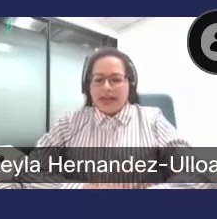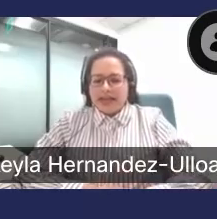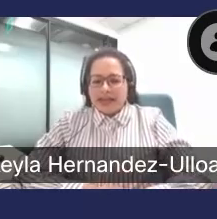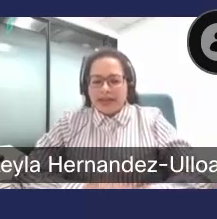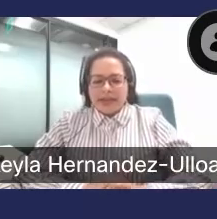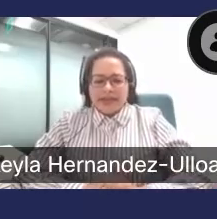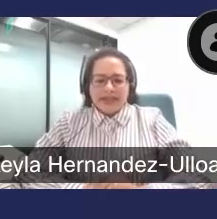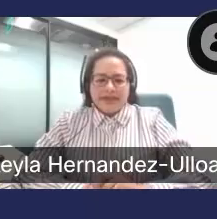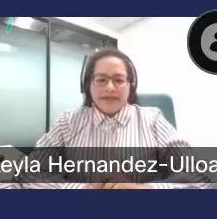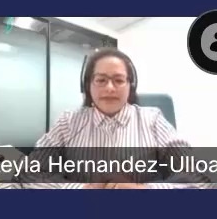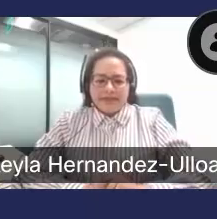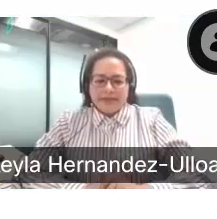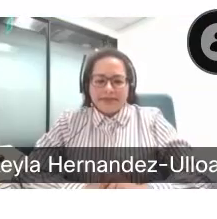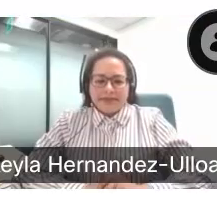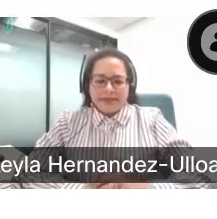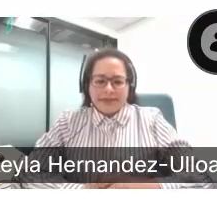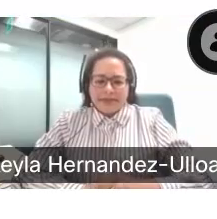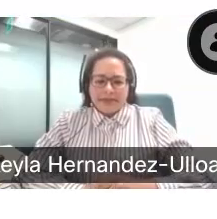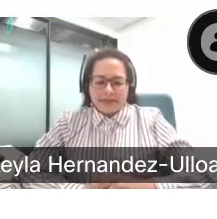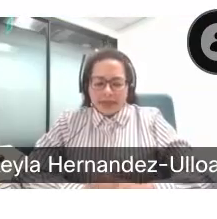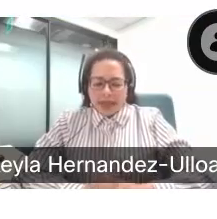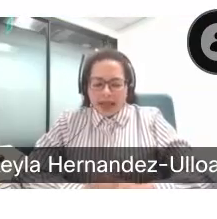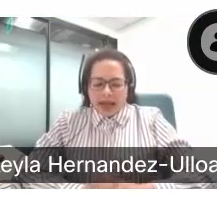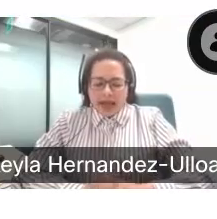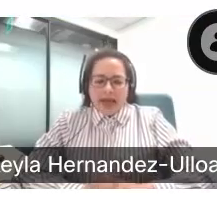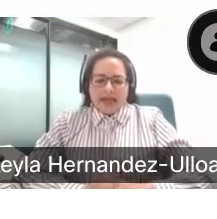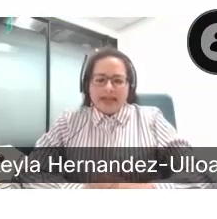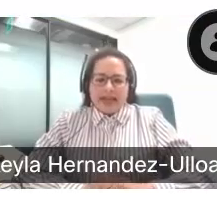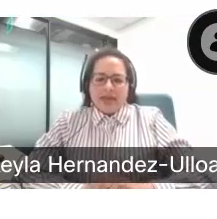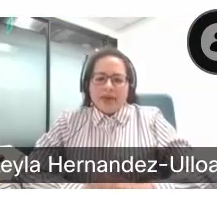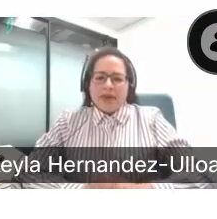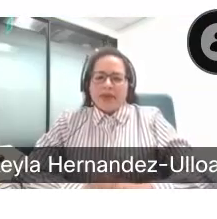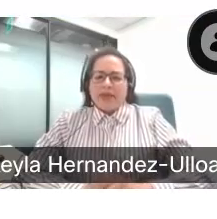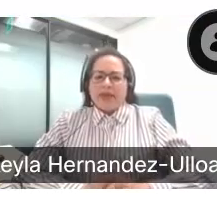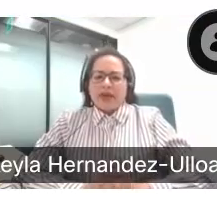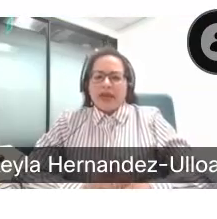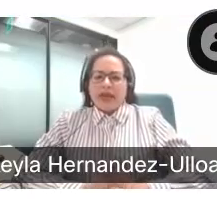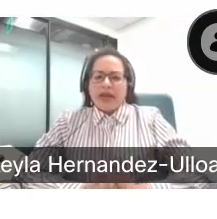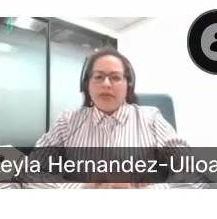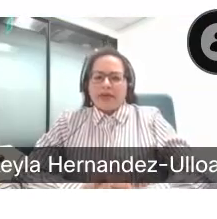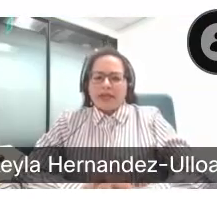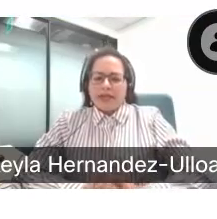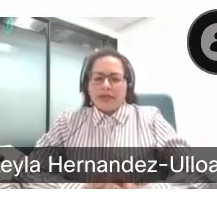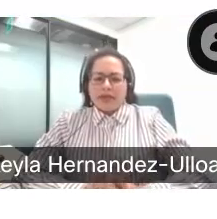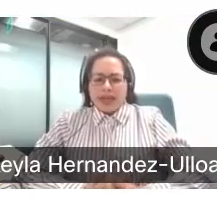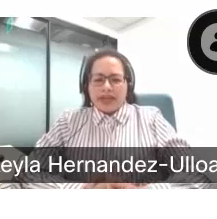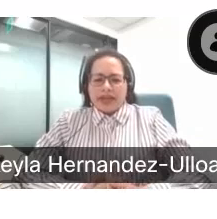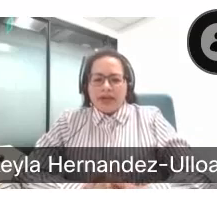Next slide, please. Today we're going to be talking about several things.